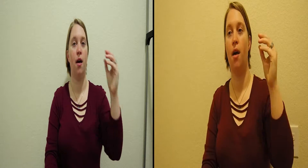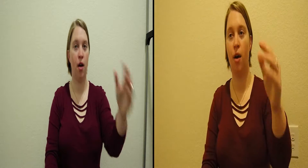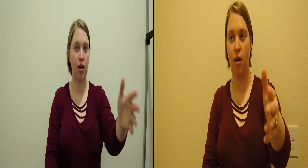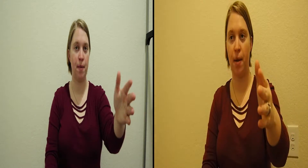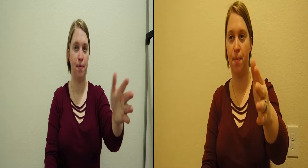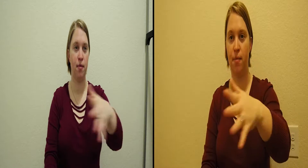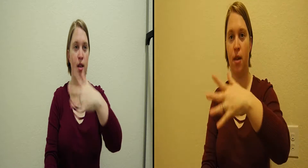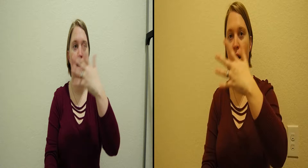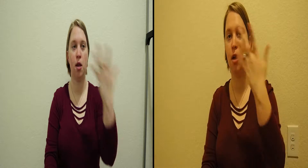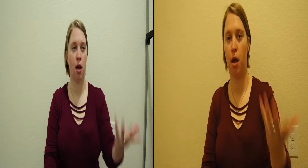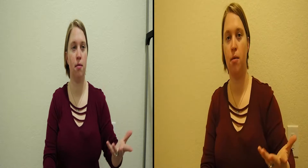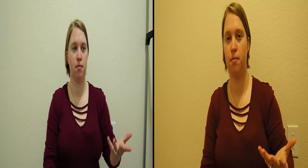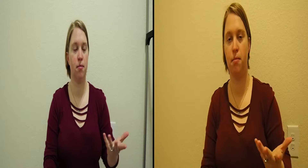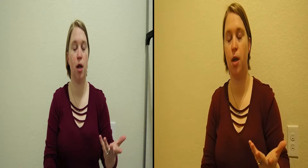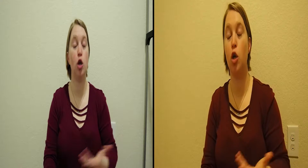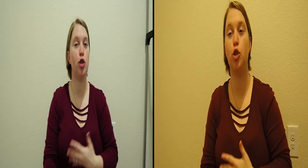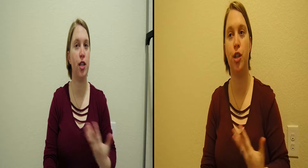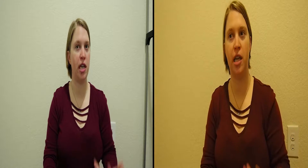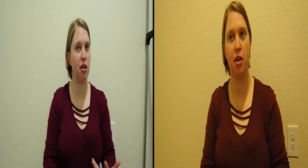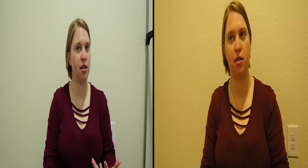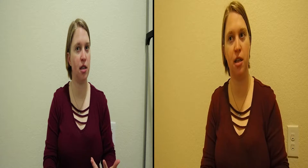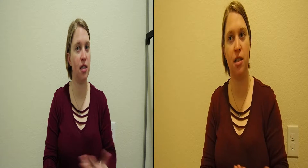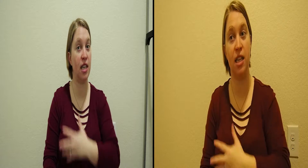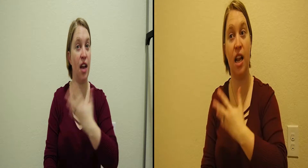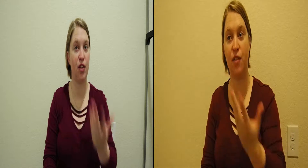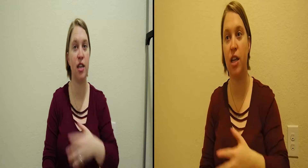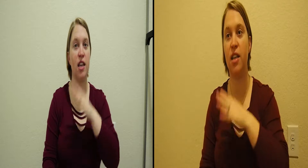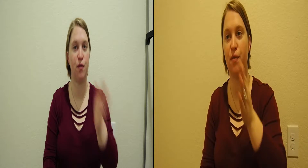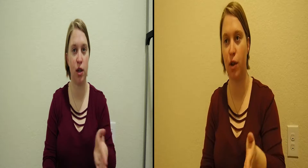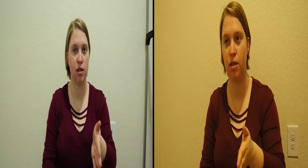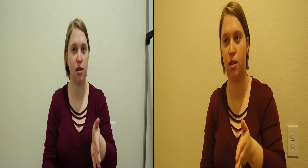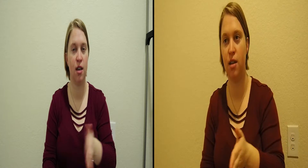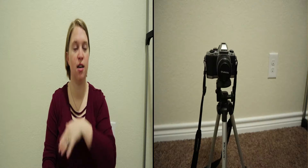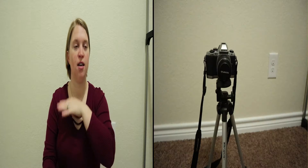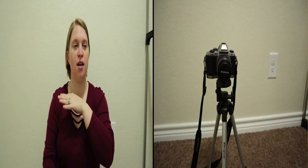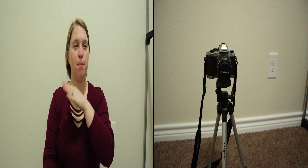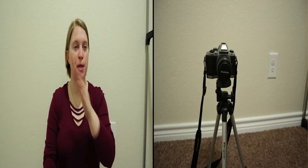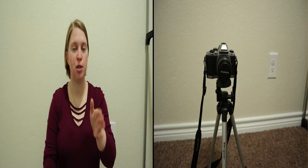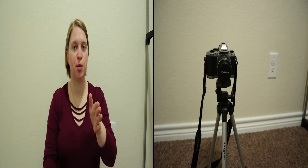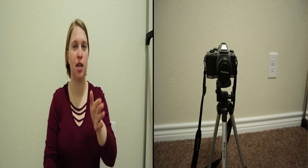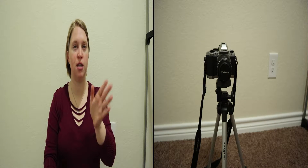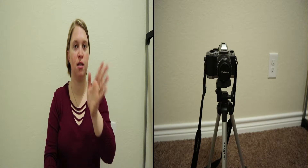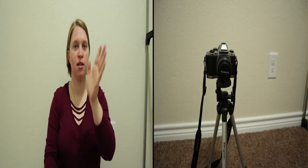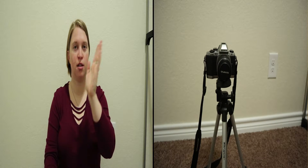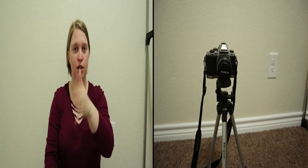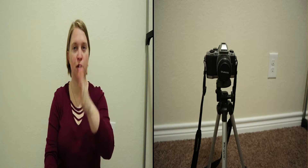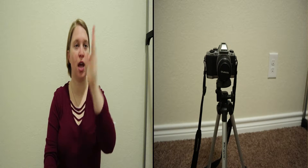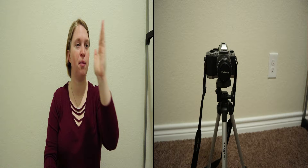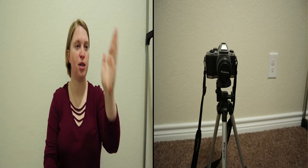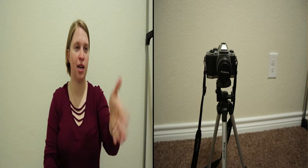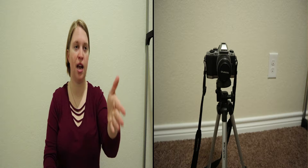Okay, you should hear the significant difference between the new camera and